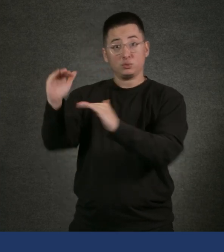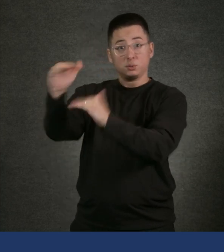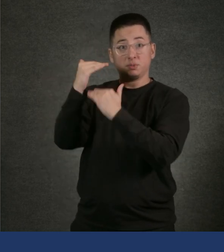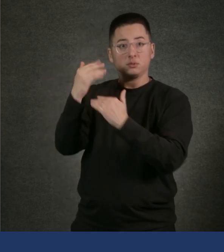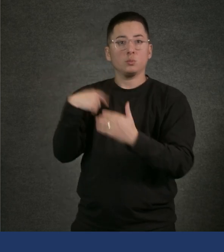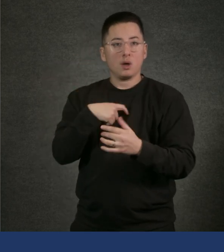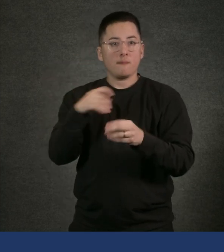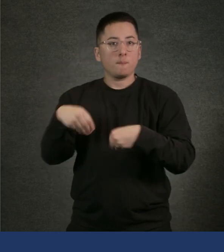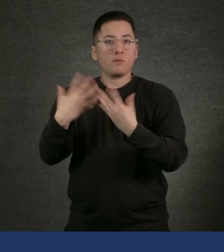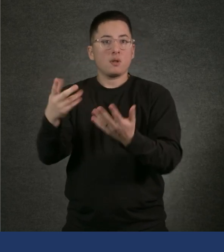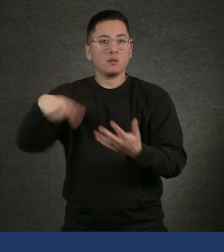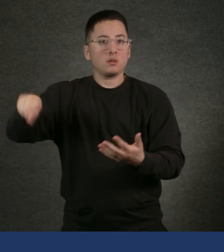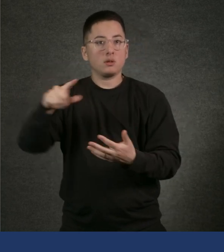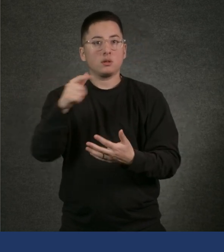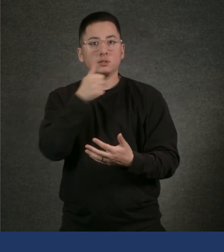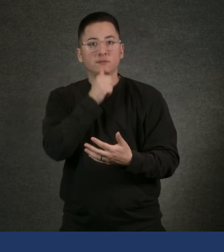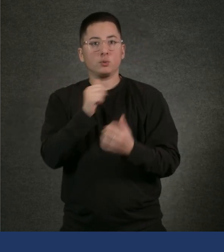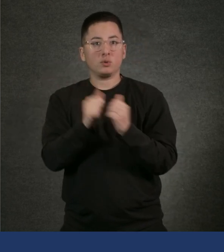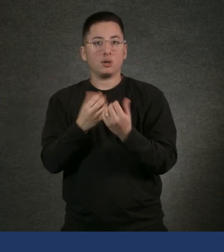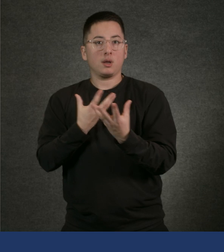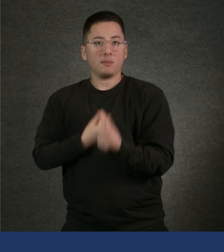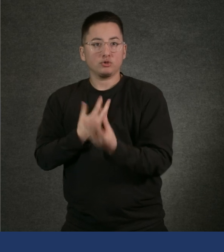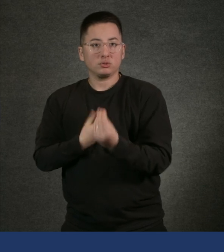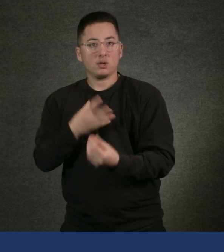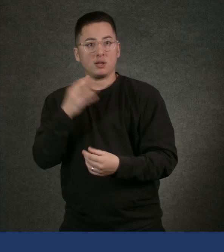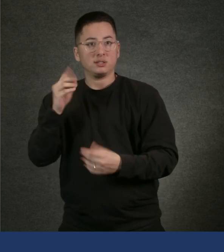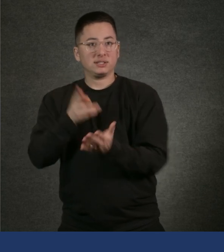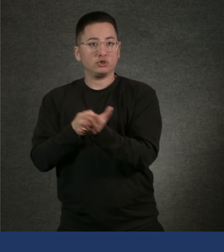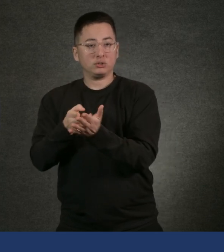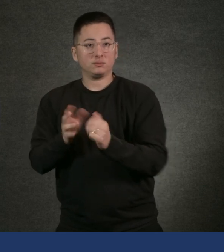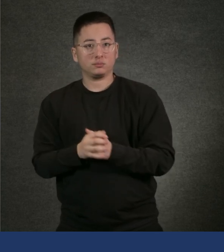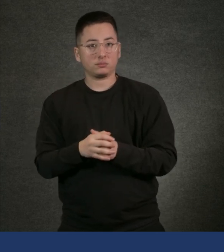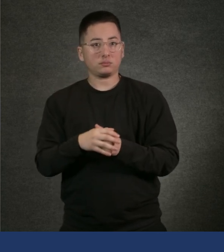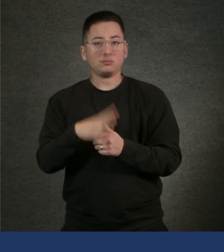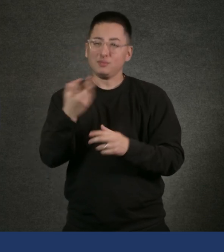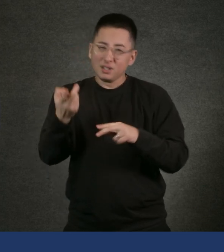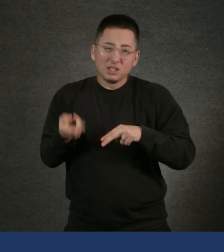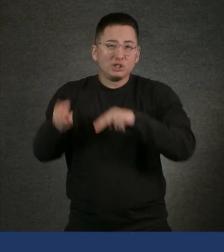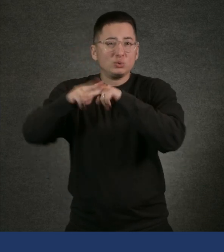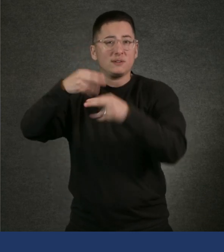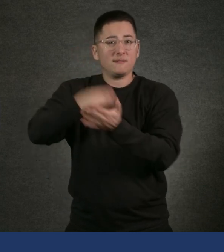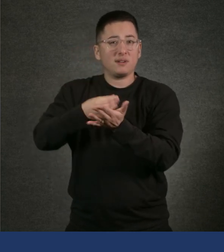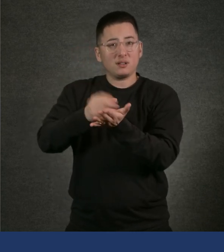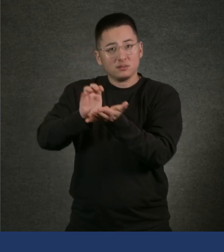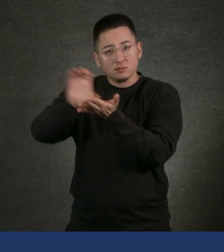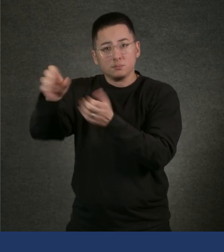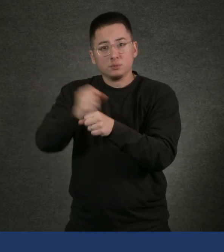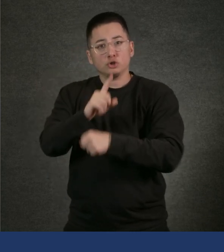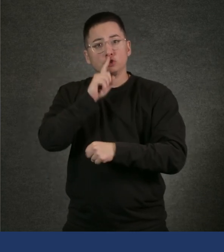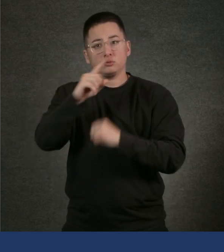Increase funding to ensure sustainable care and fair compensation for workers.